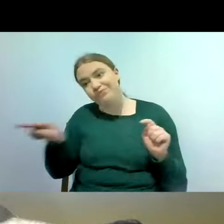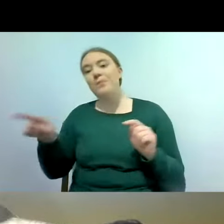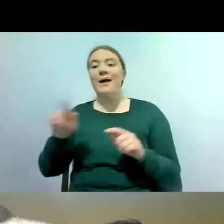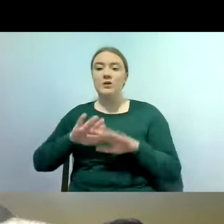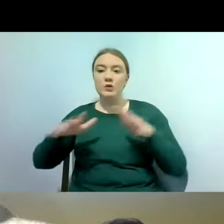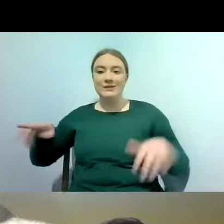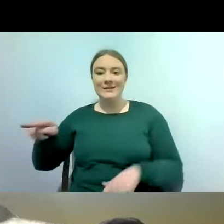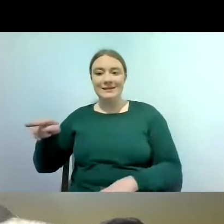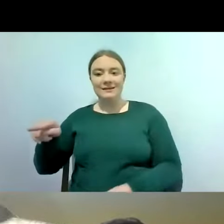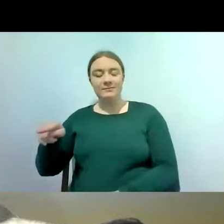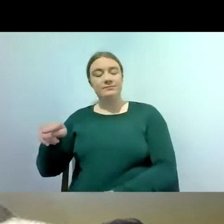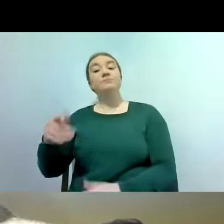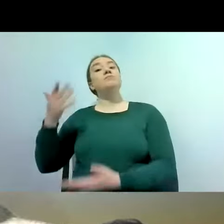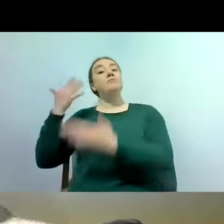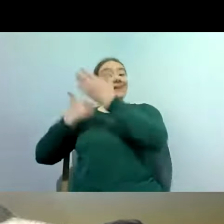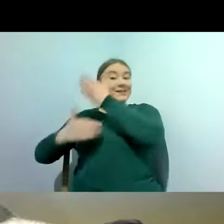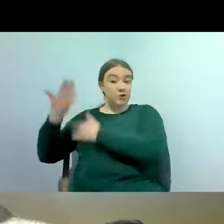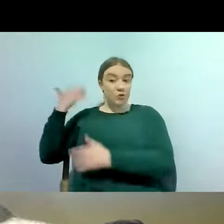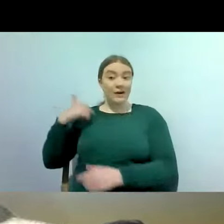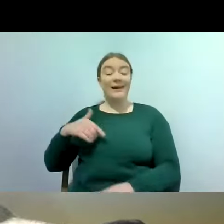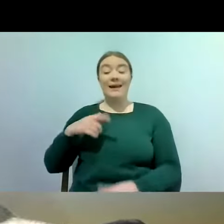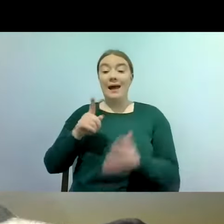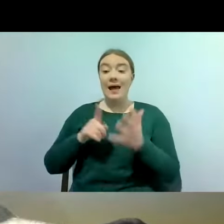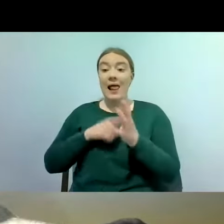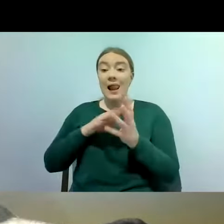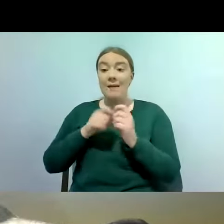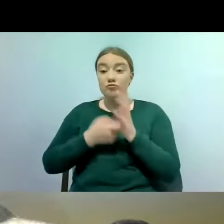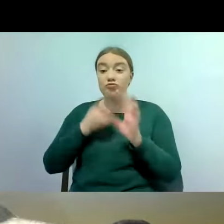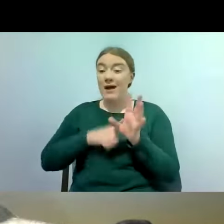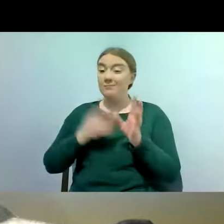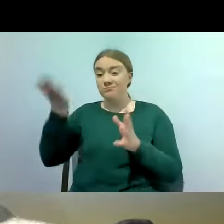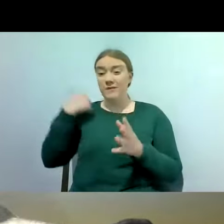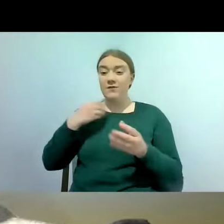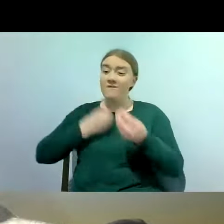important as food in britain and elsewhere in europe they're still quite highly prized for food